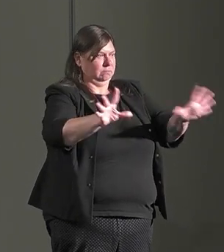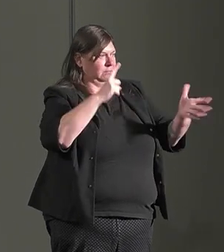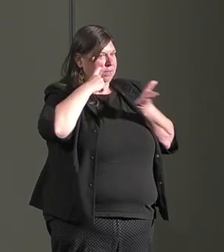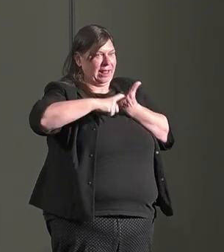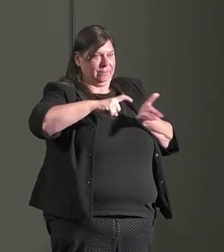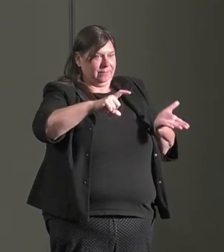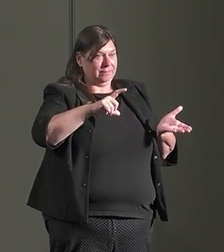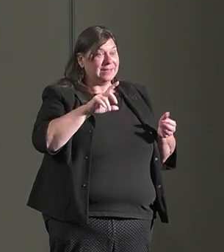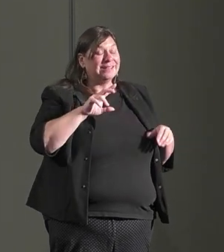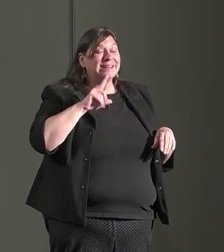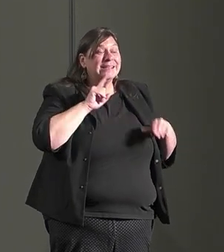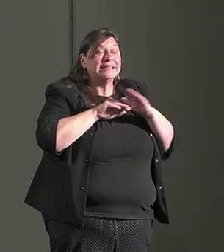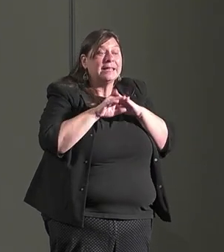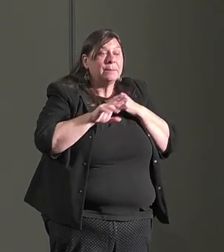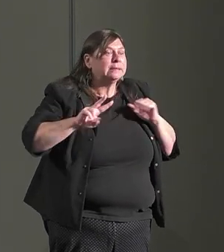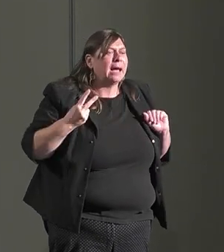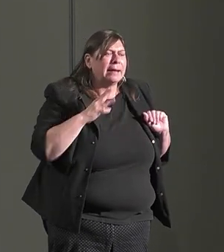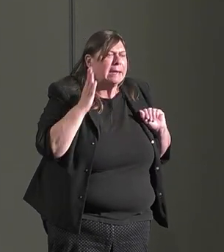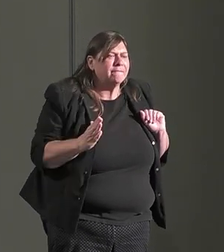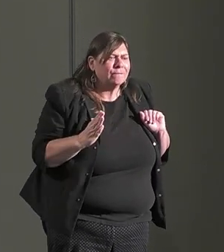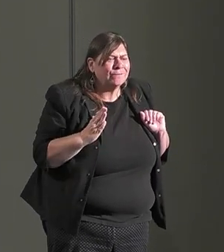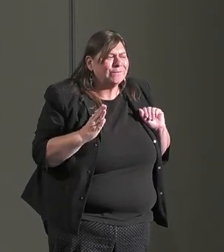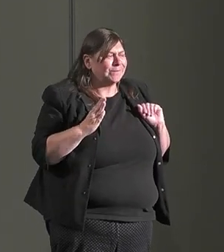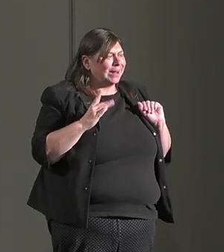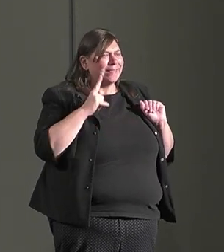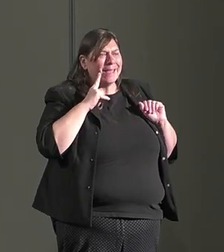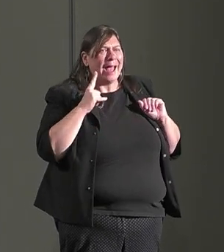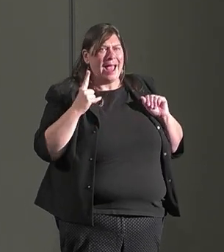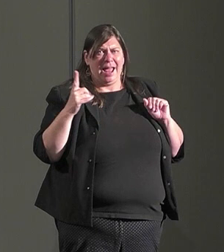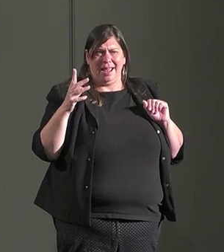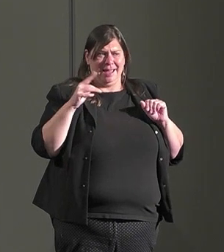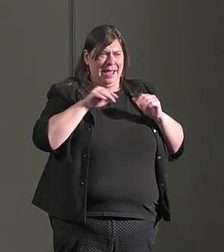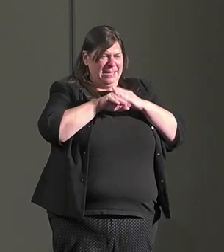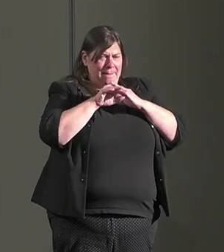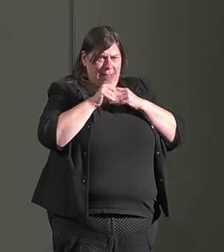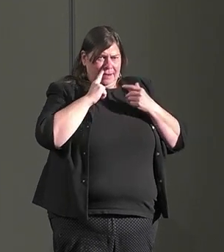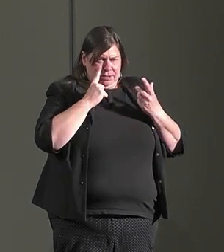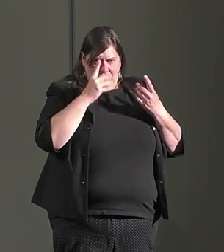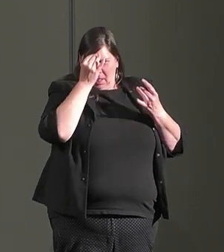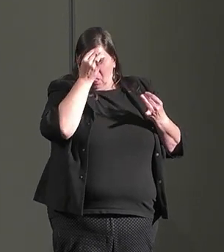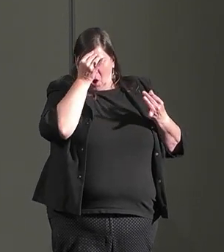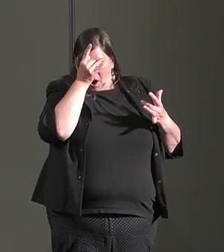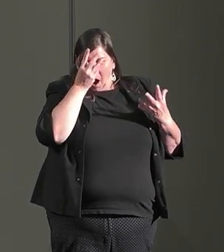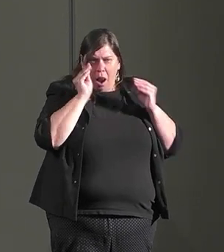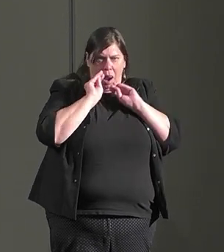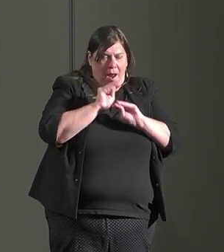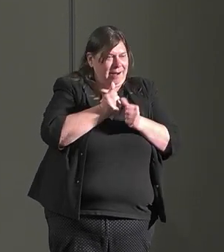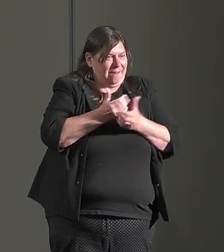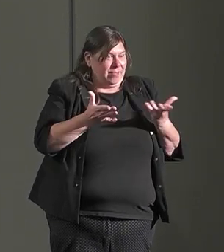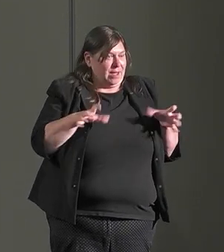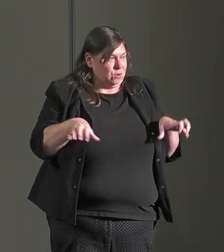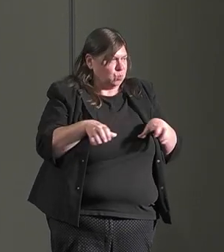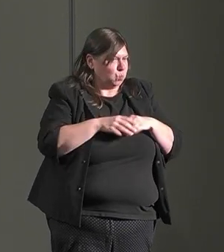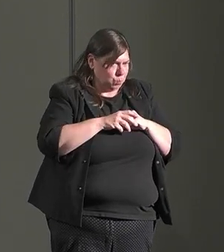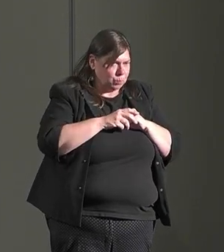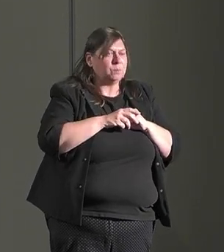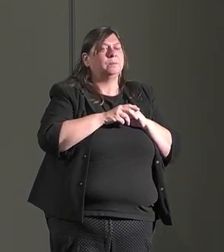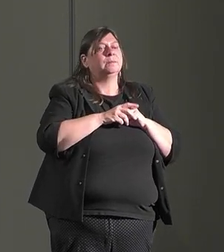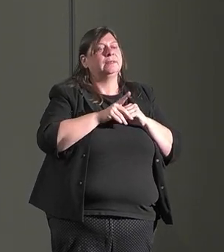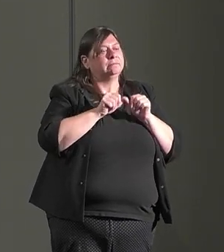second. They try to integrate it into everything they do. They have ongoing and active partnership